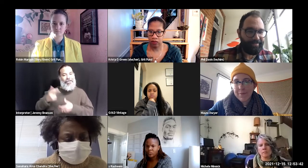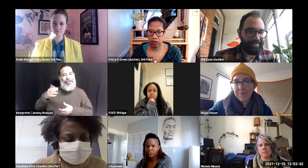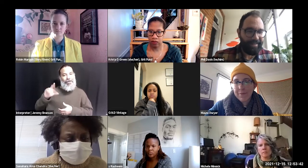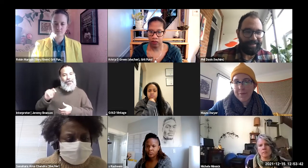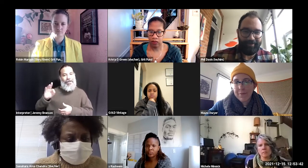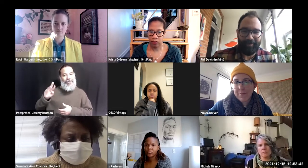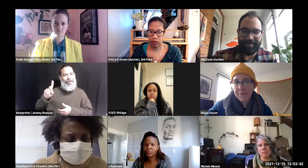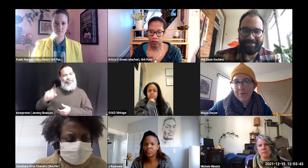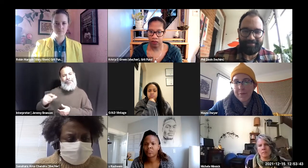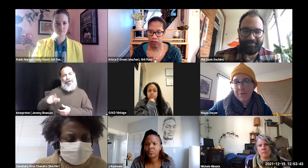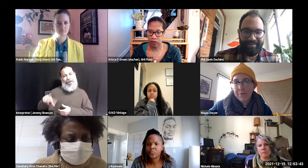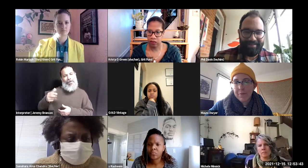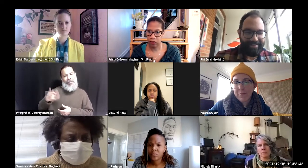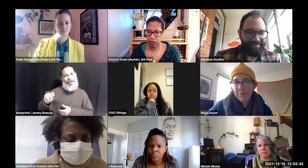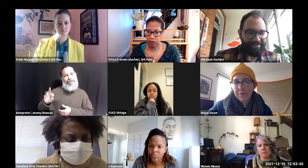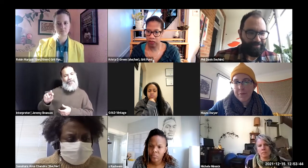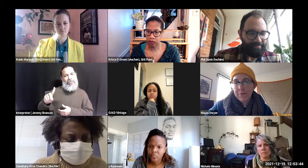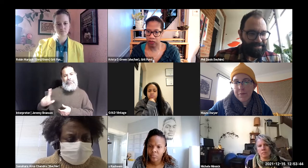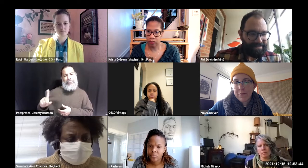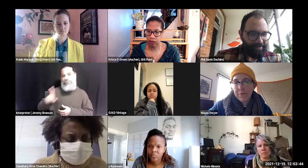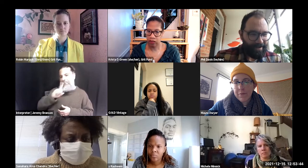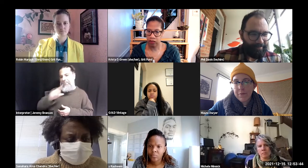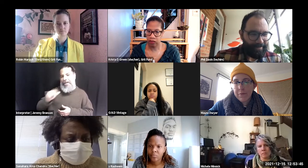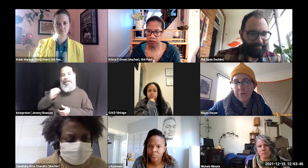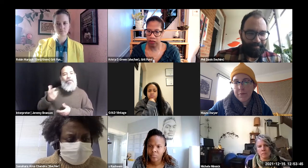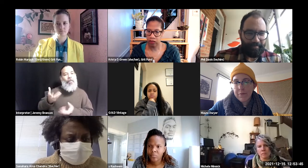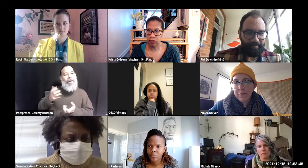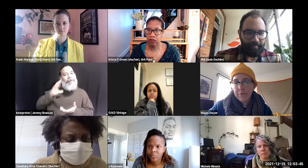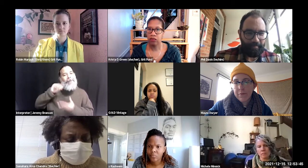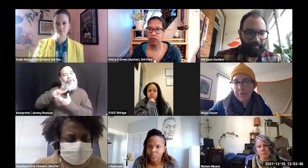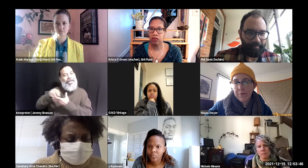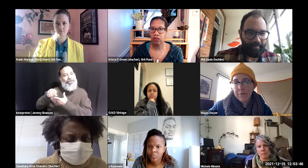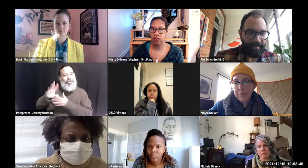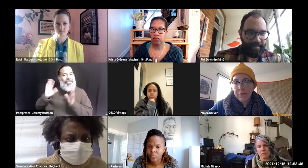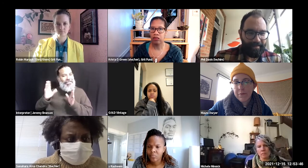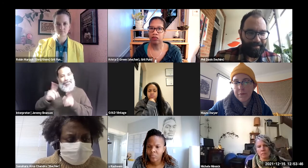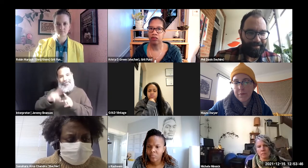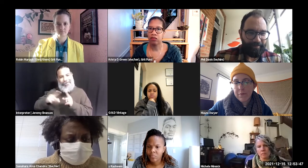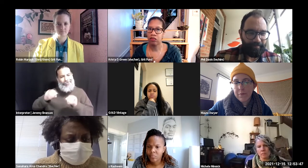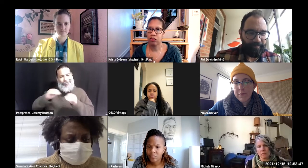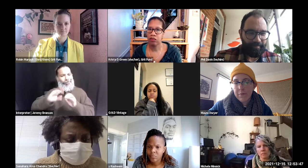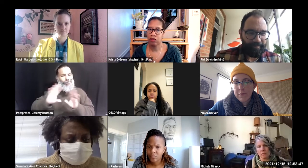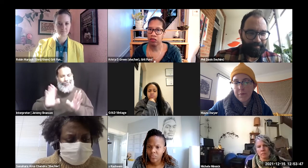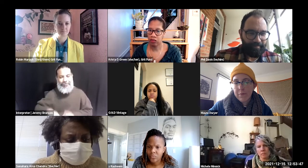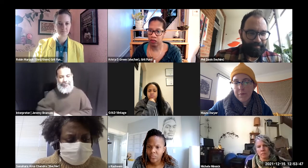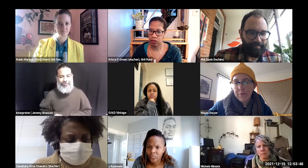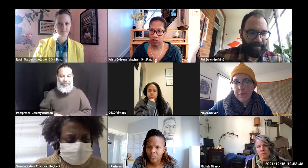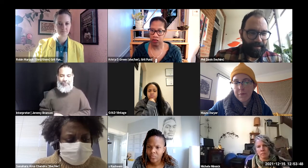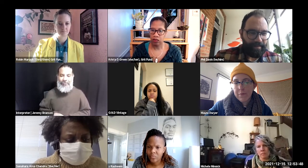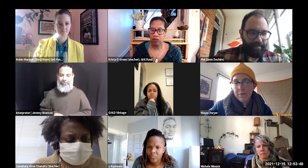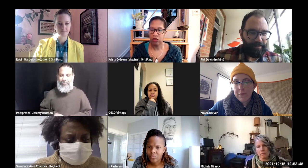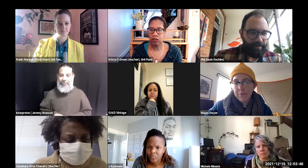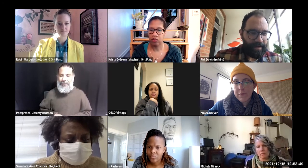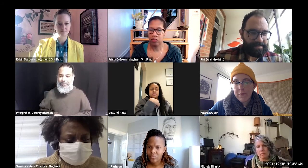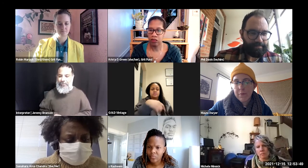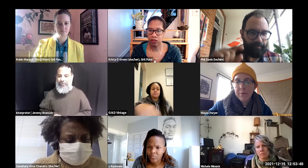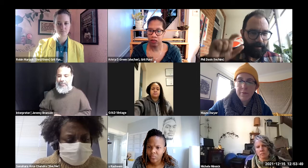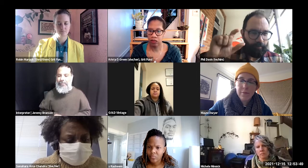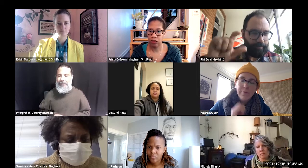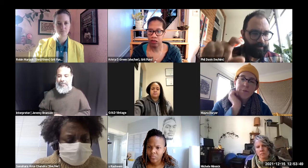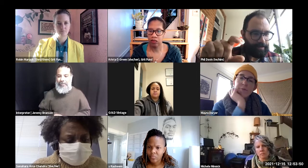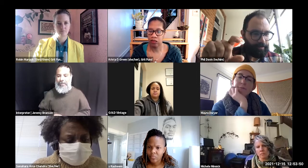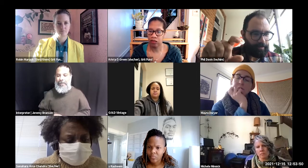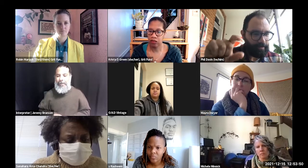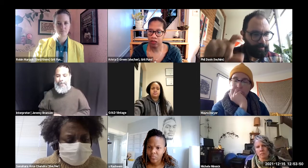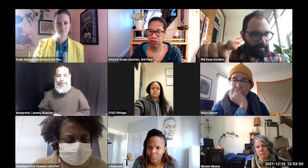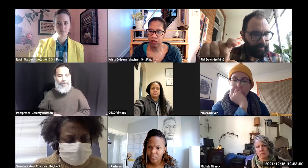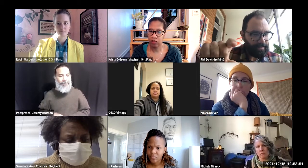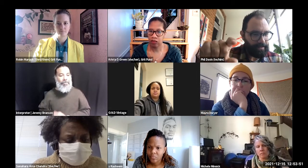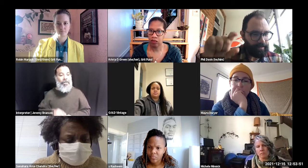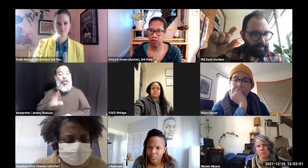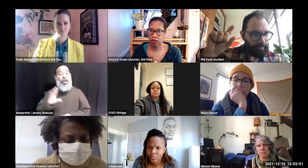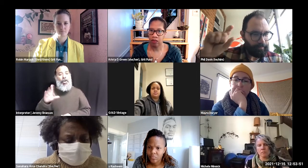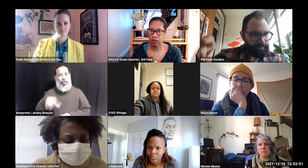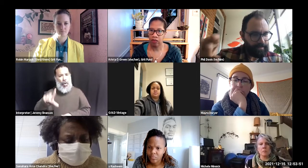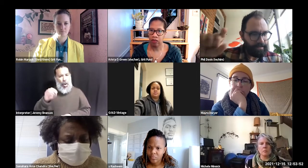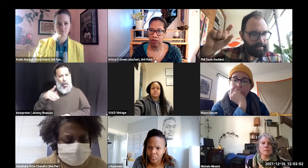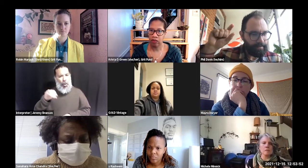They will want some images, right, but you guys we put your logo I think on our website,